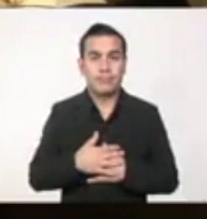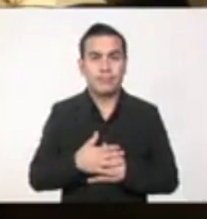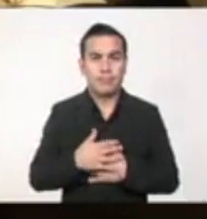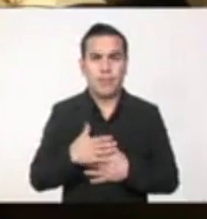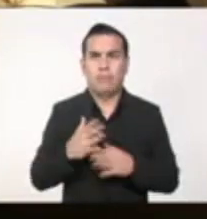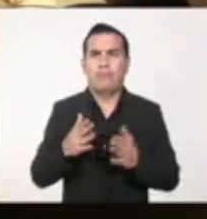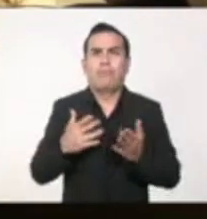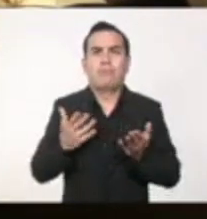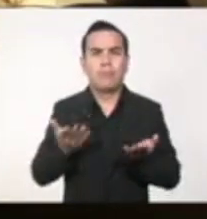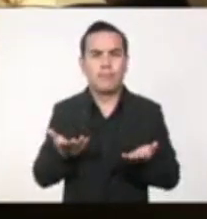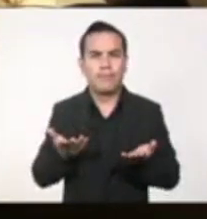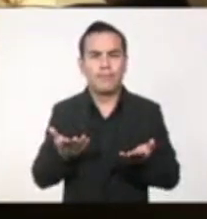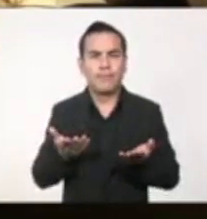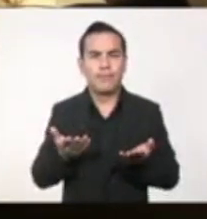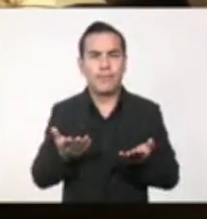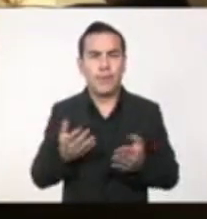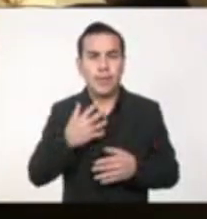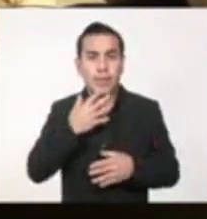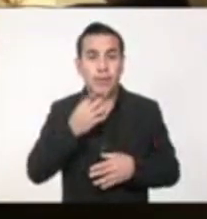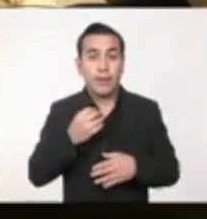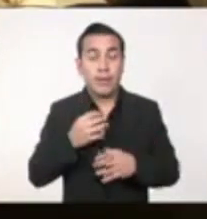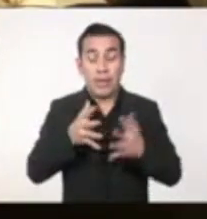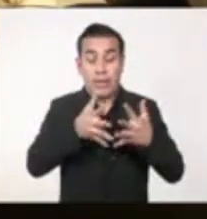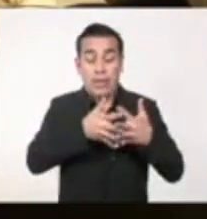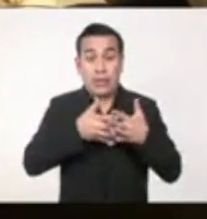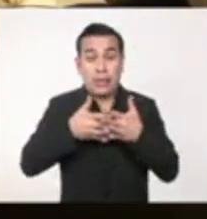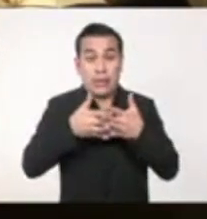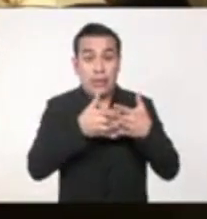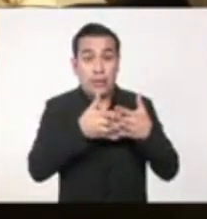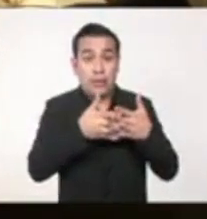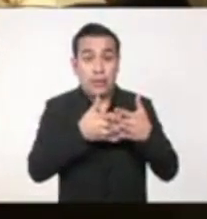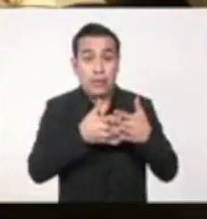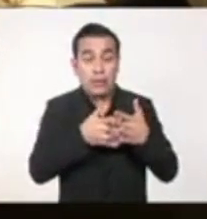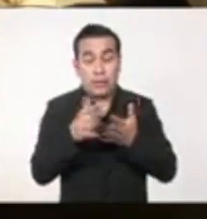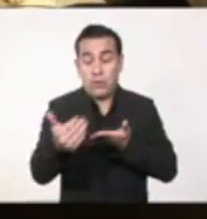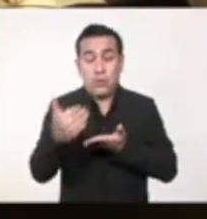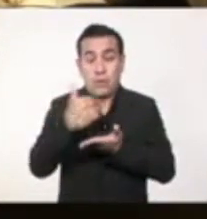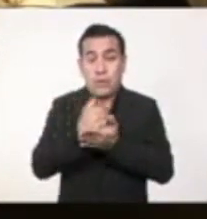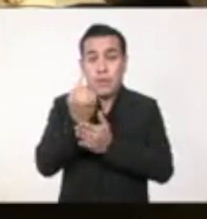Because if in the United States it is a pity that he did not come eh Joe